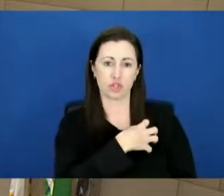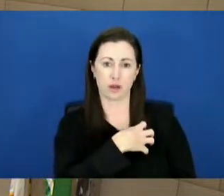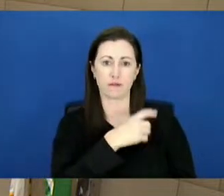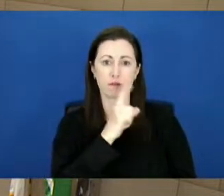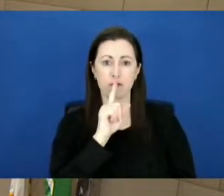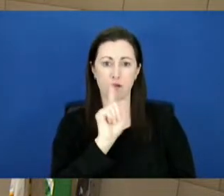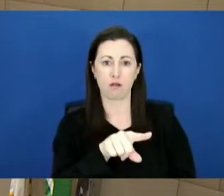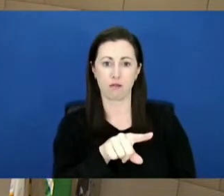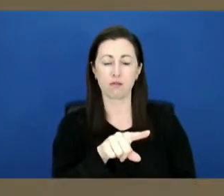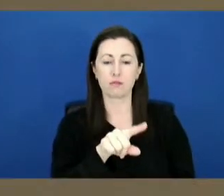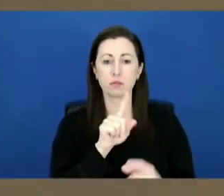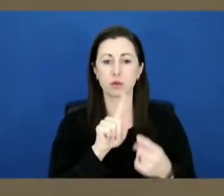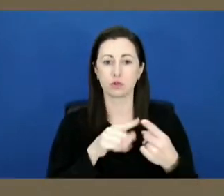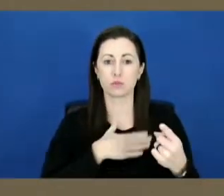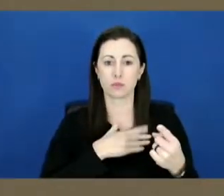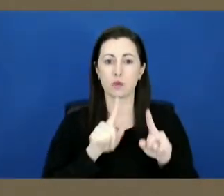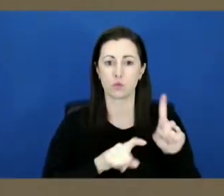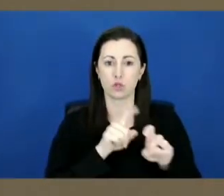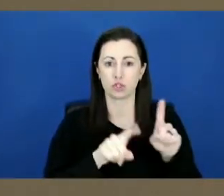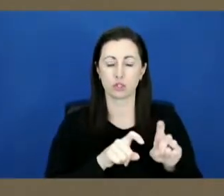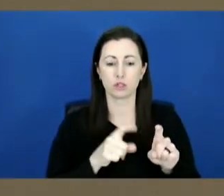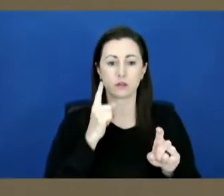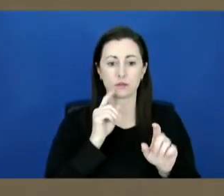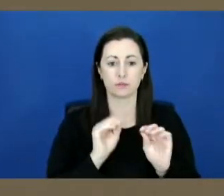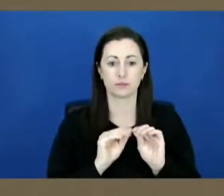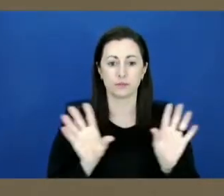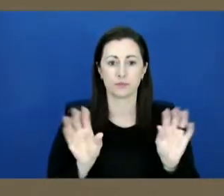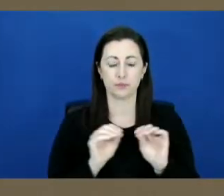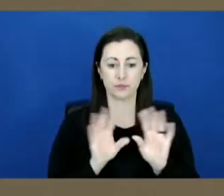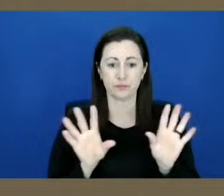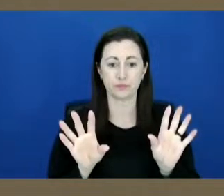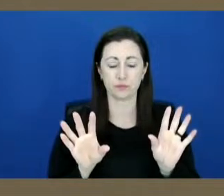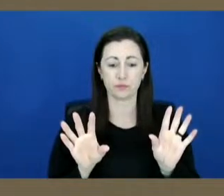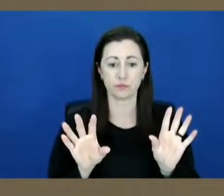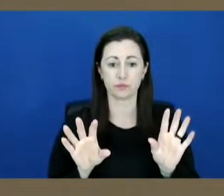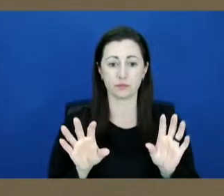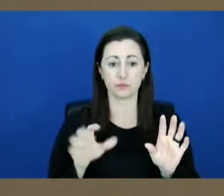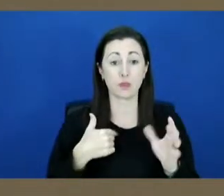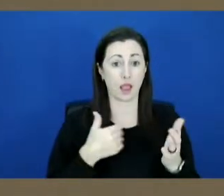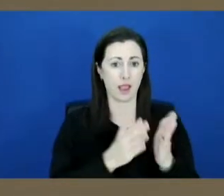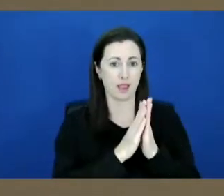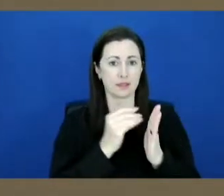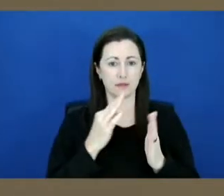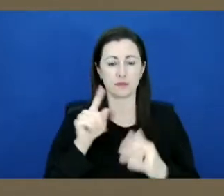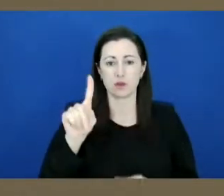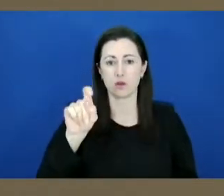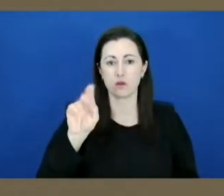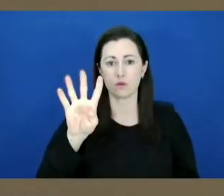I'M SORRY. THE CLERK HAD SENT ME THE SHERIFF'S